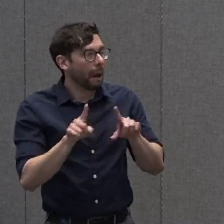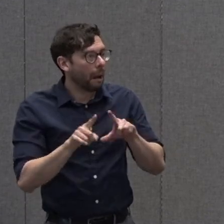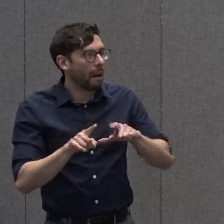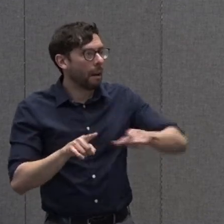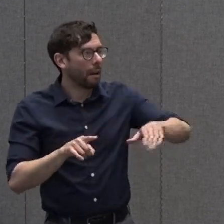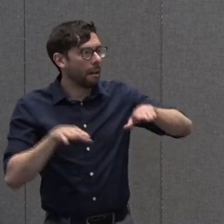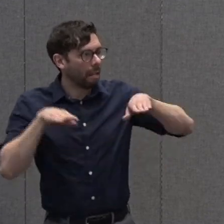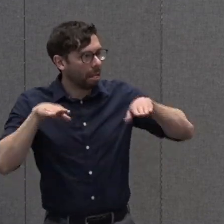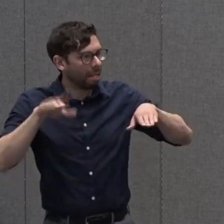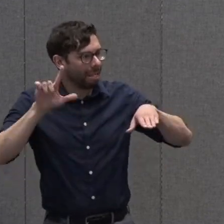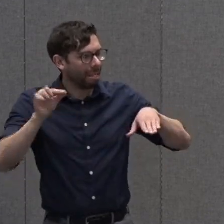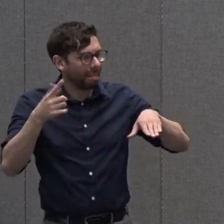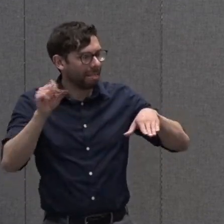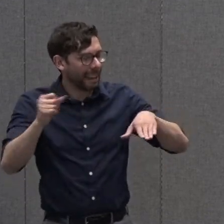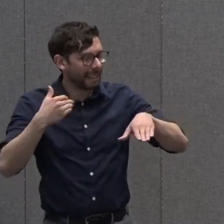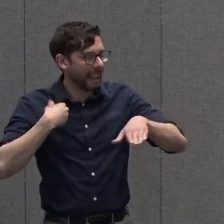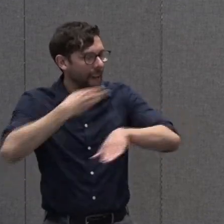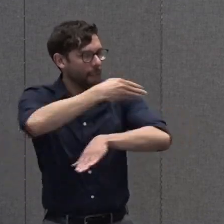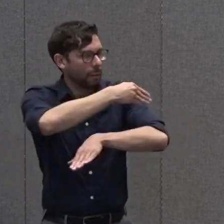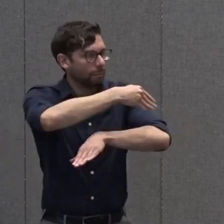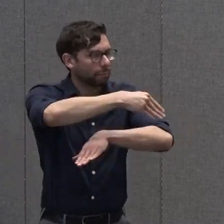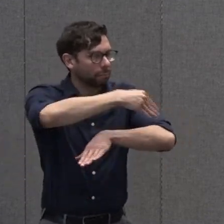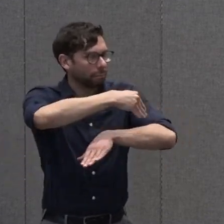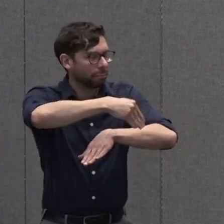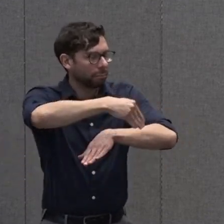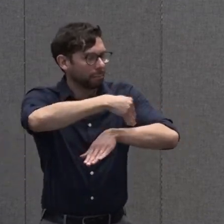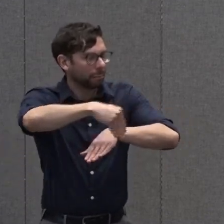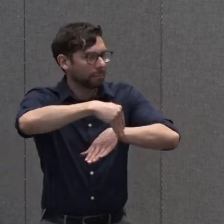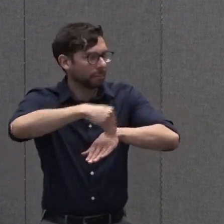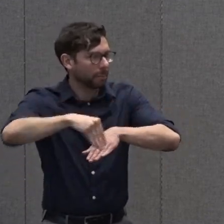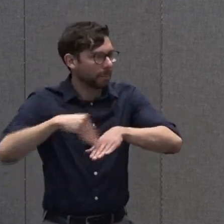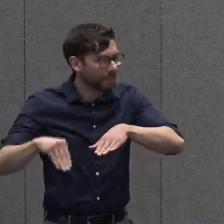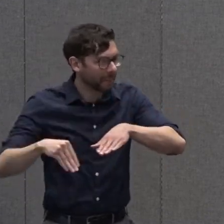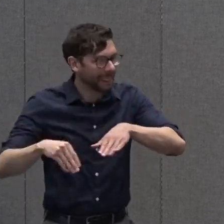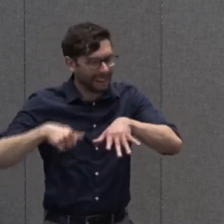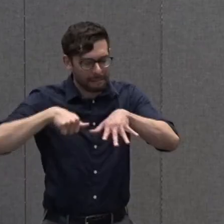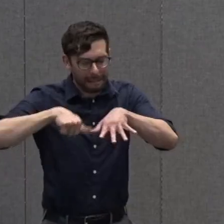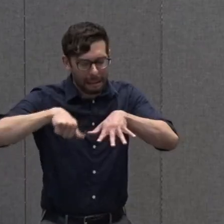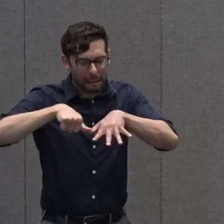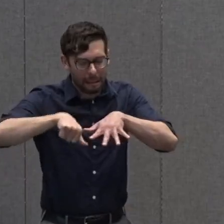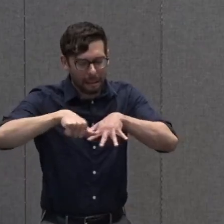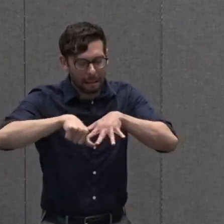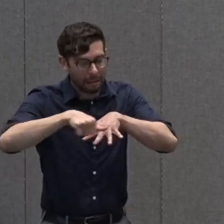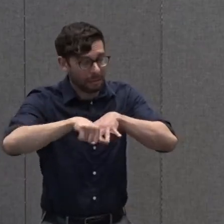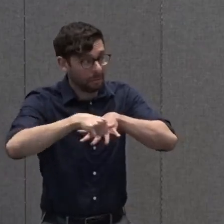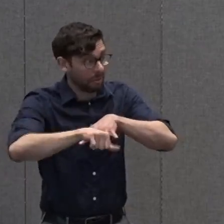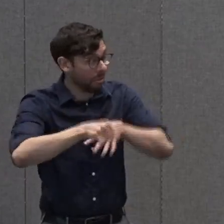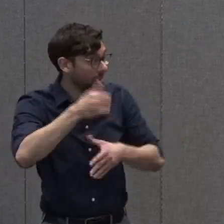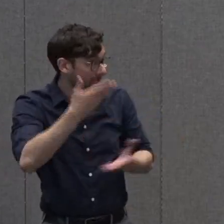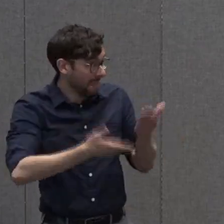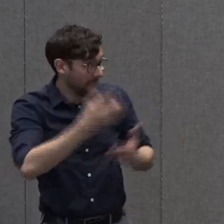And then he's got his toes, and his nails, I would imagine for digging, as well, is that correct?